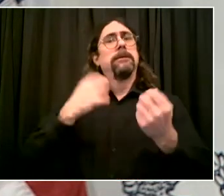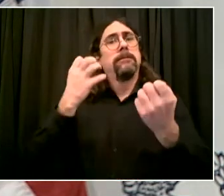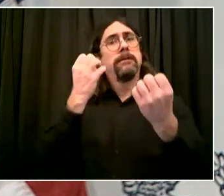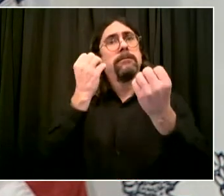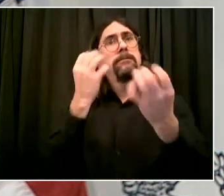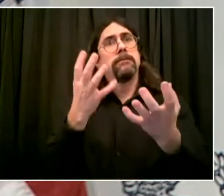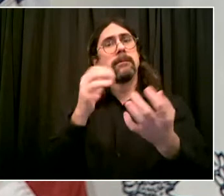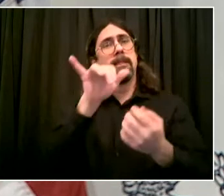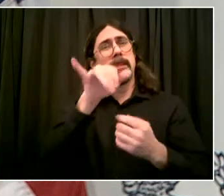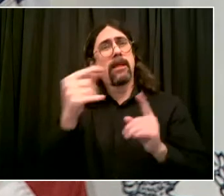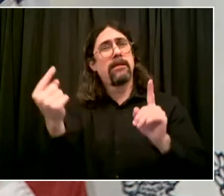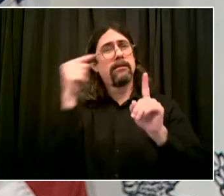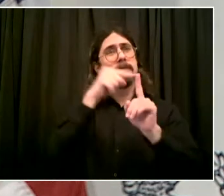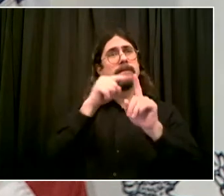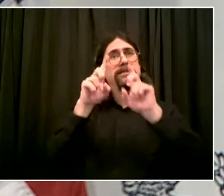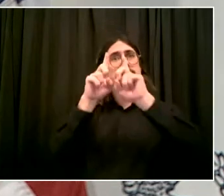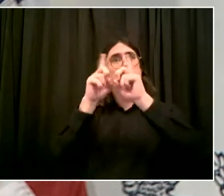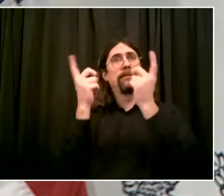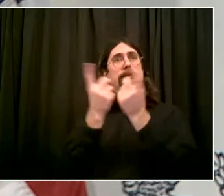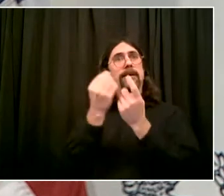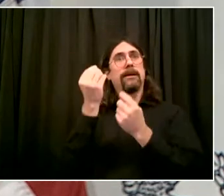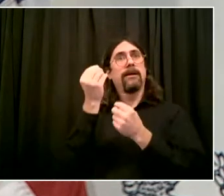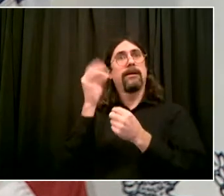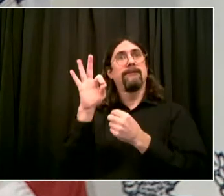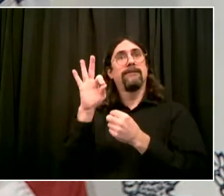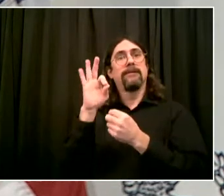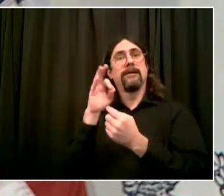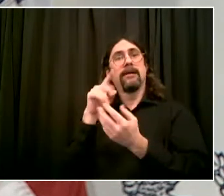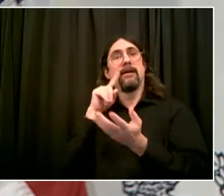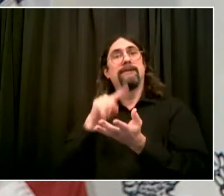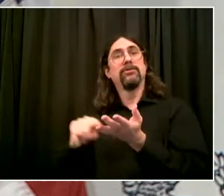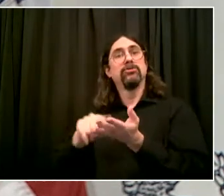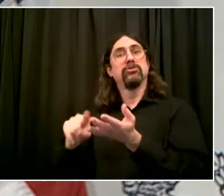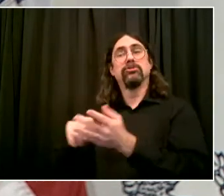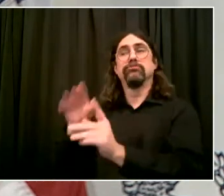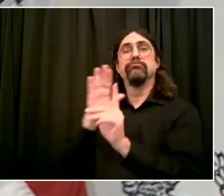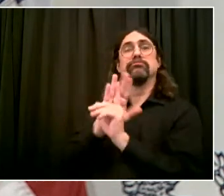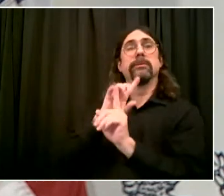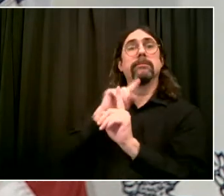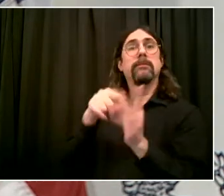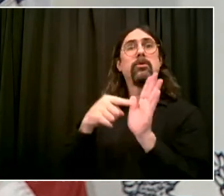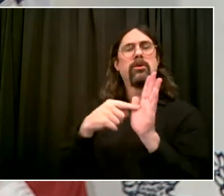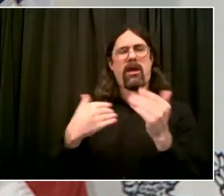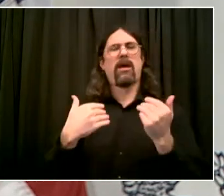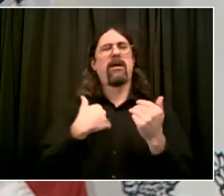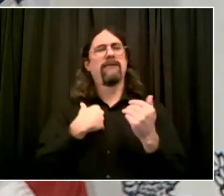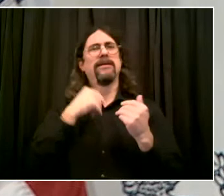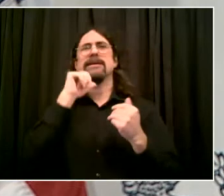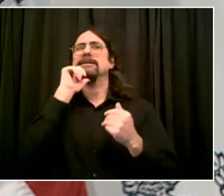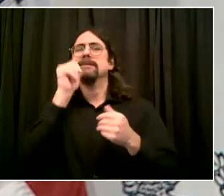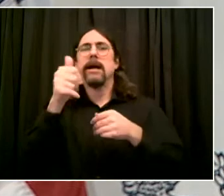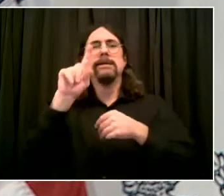WERE RECOMMENDATIONS WERE NOT ACCEPT IT. THE COMMISSIONER AND I ACCEPTED EVERY SINGLE ONE OF THOSE